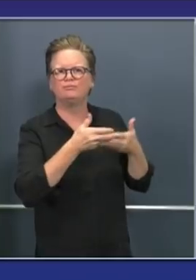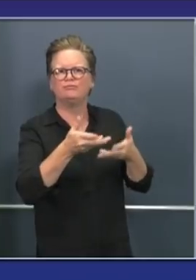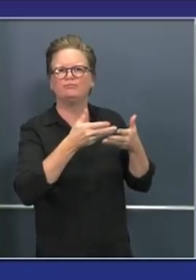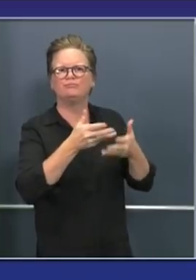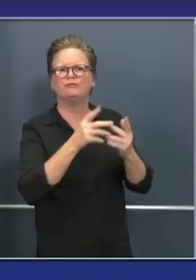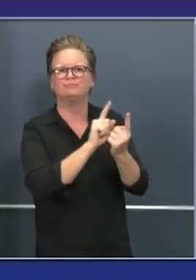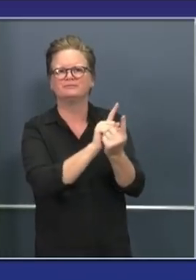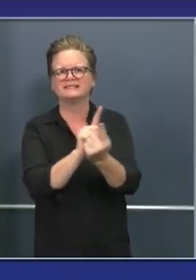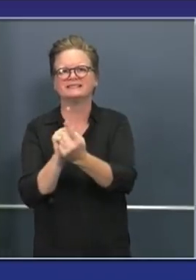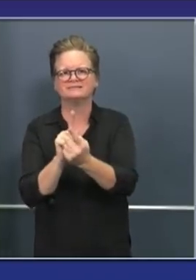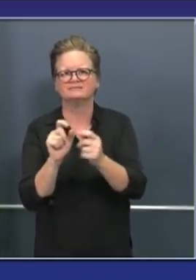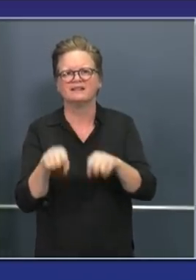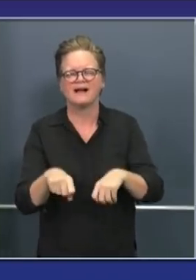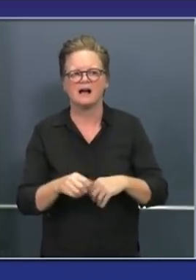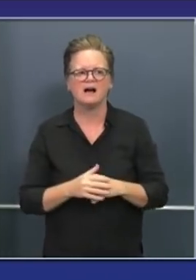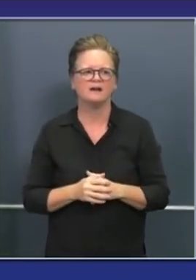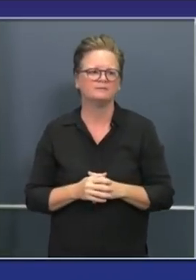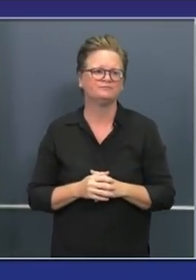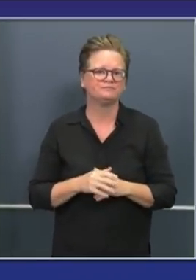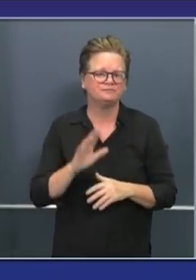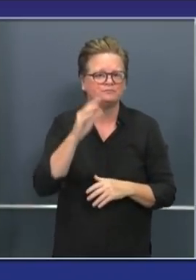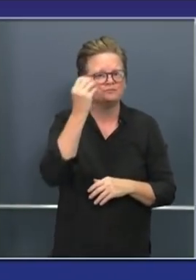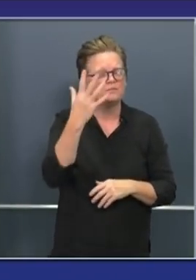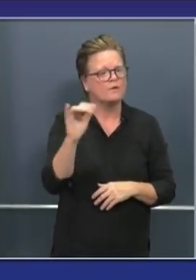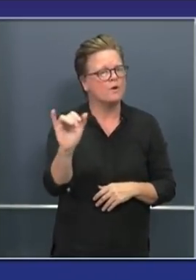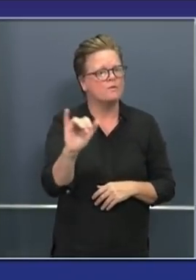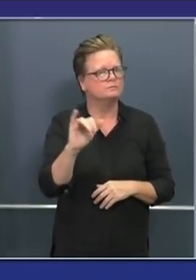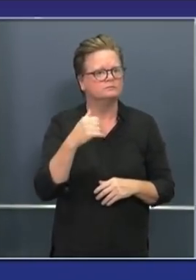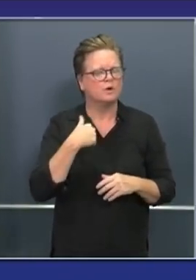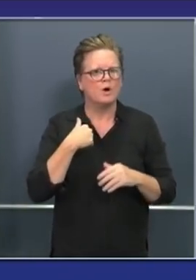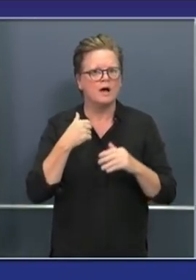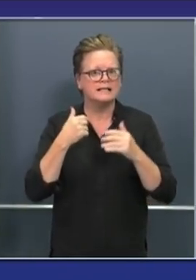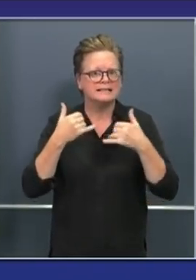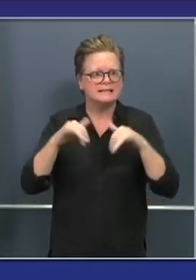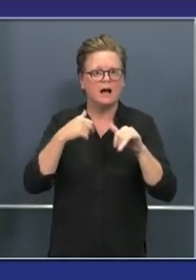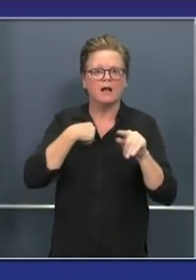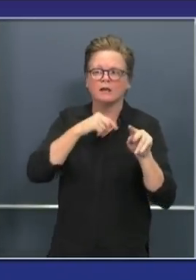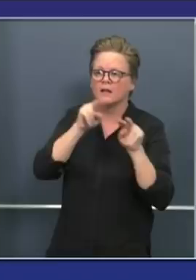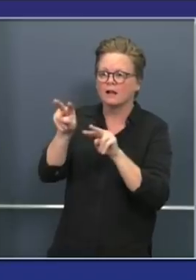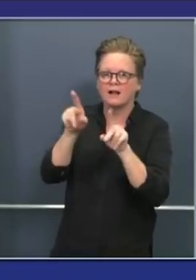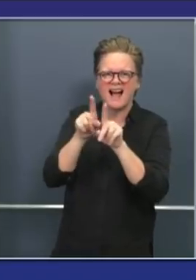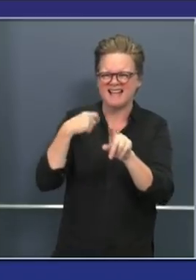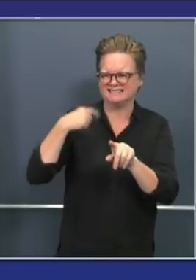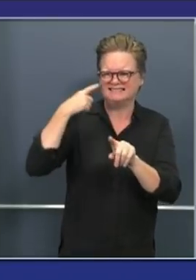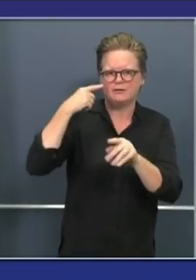THE GOOD NEWS IS AGAIN WE HAVE SEEN NO INCREASE IN THE LAST